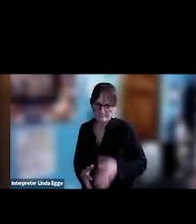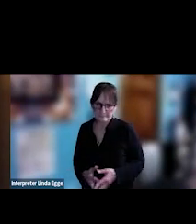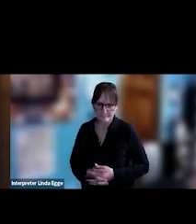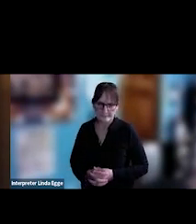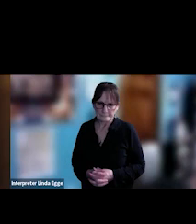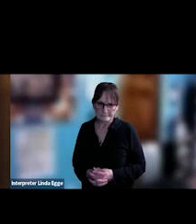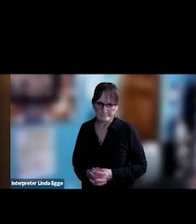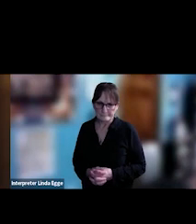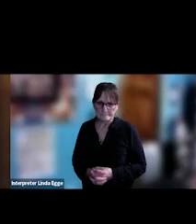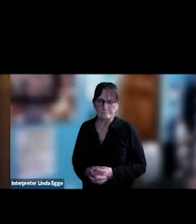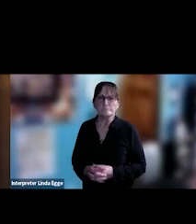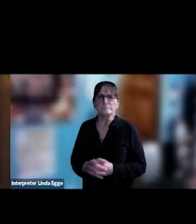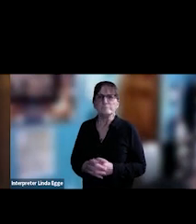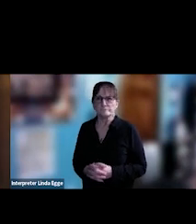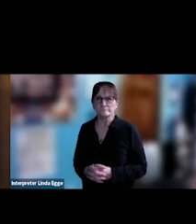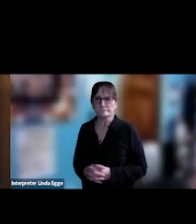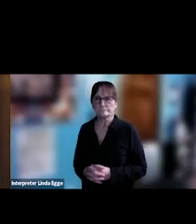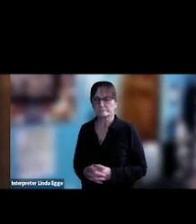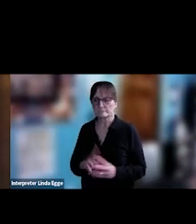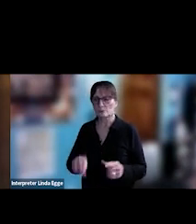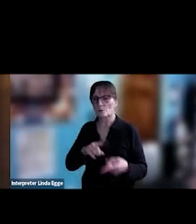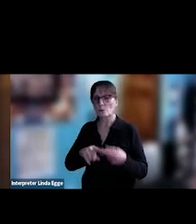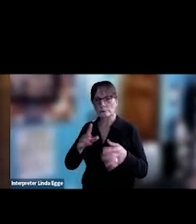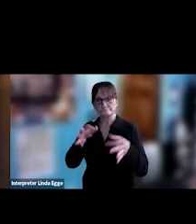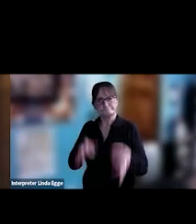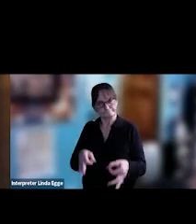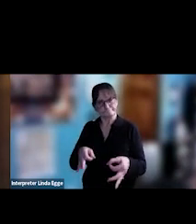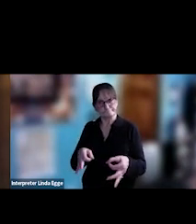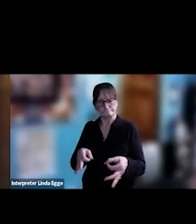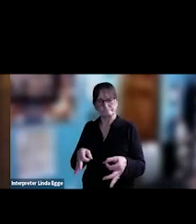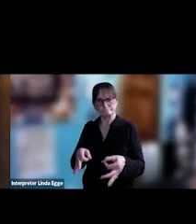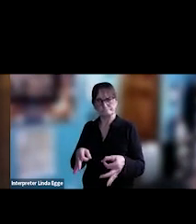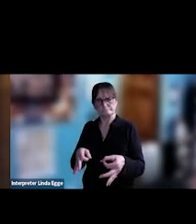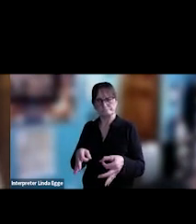So when you do decide, if you decide that's what's good for you,